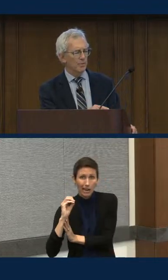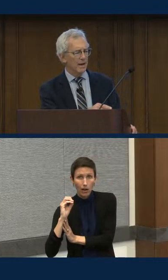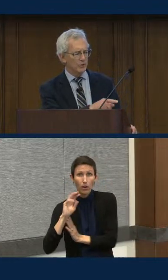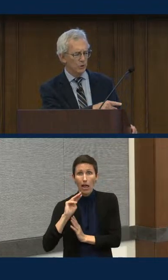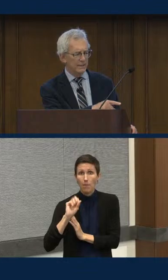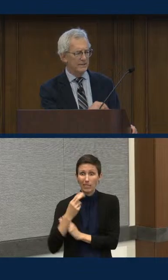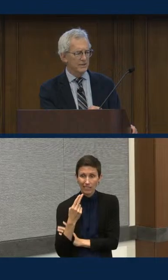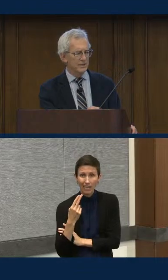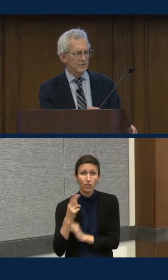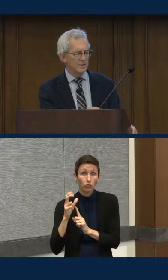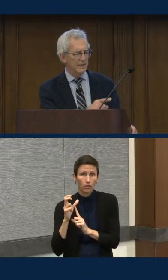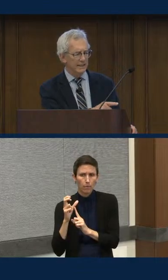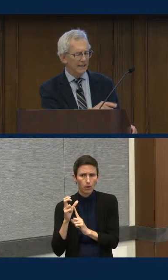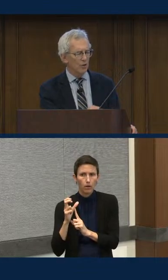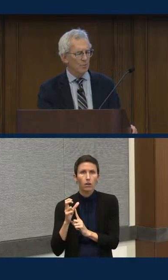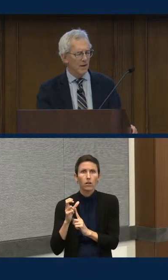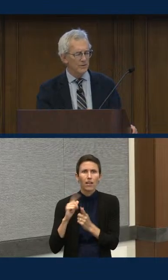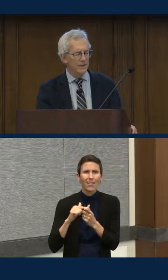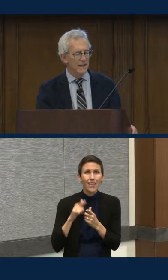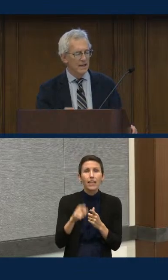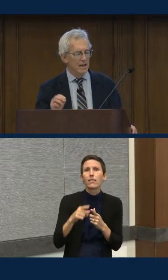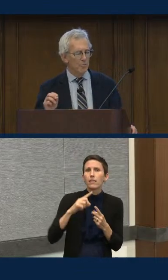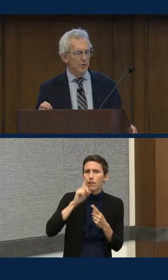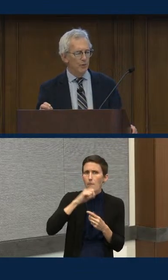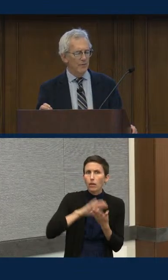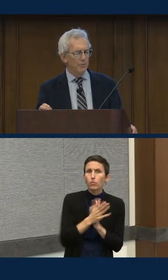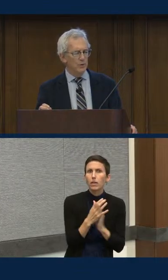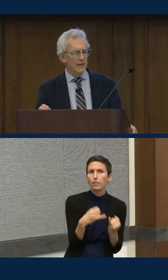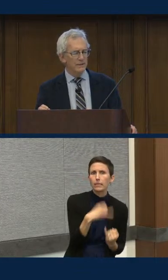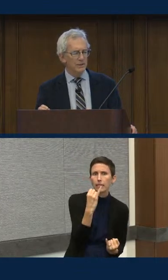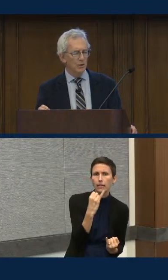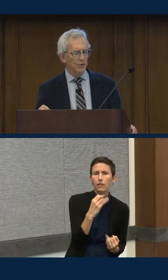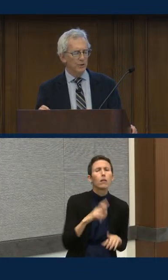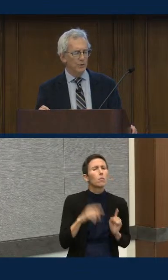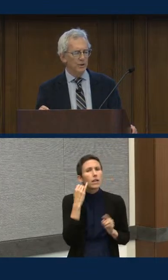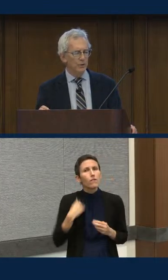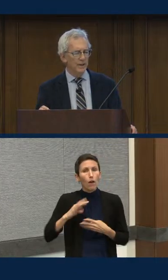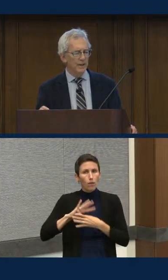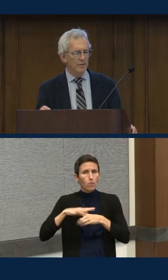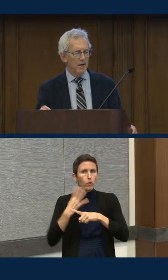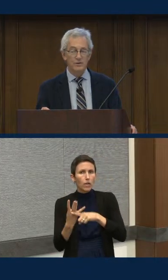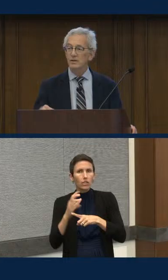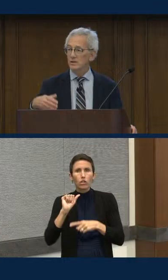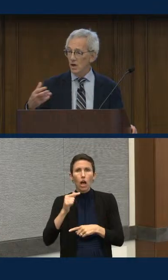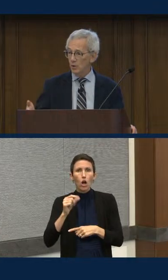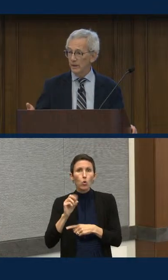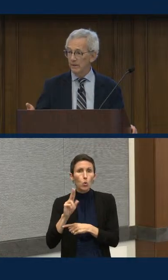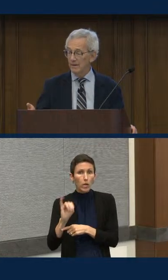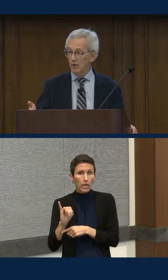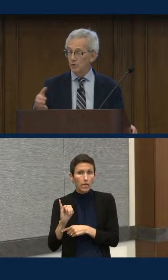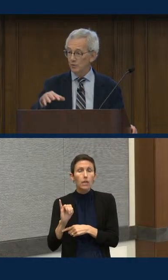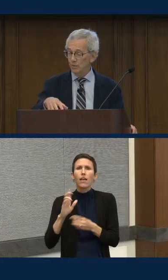you have a skinny yellow mouse but if you have a mutation